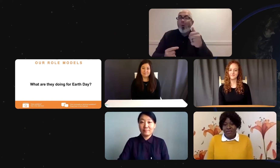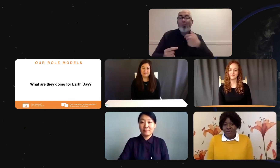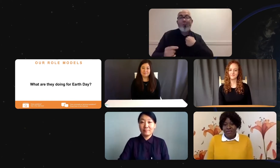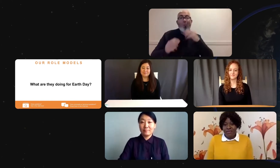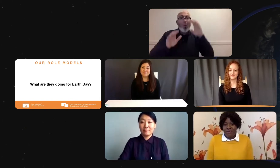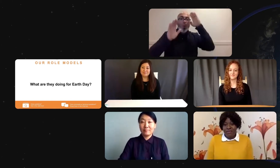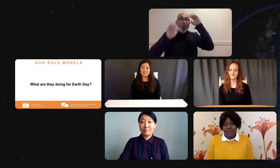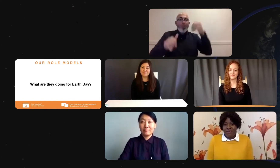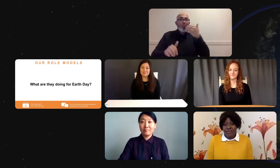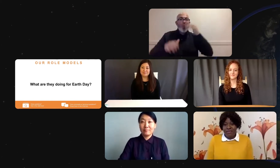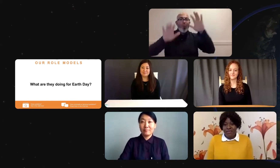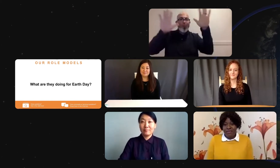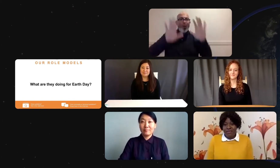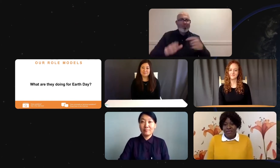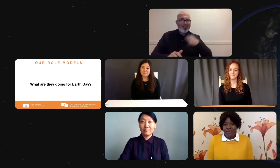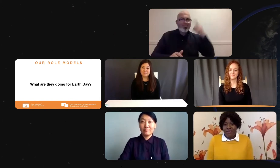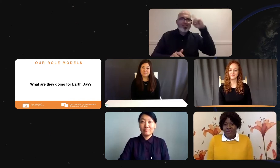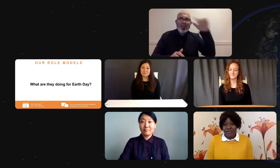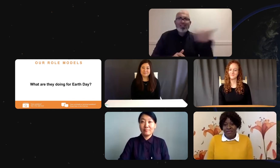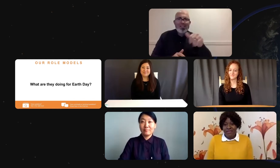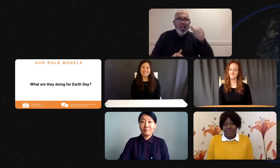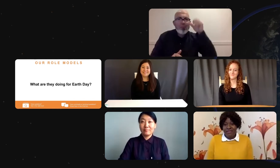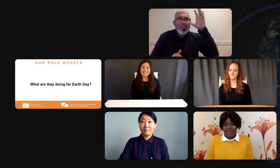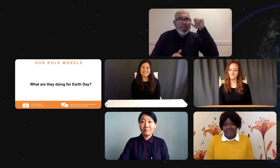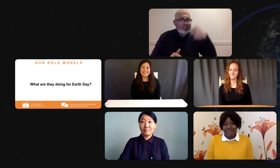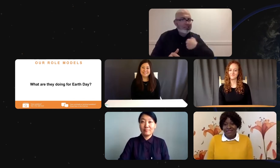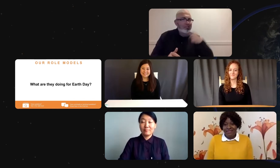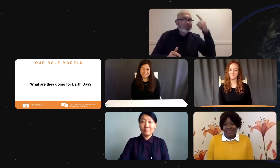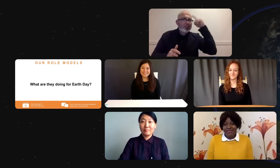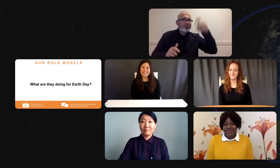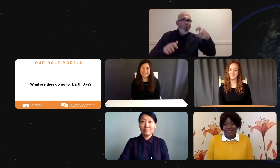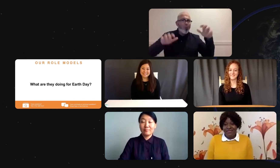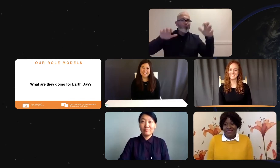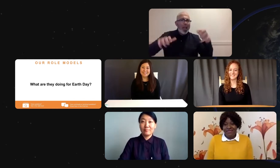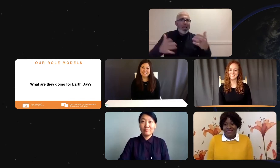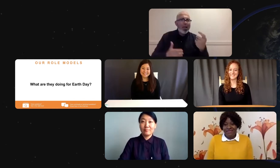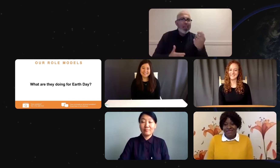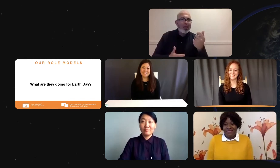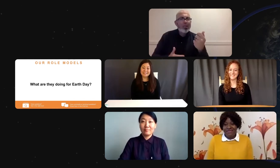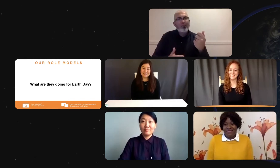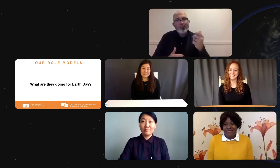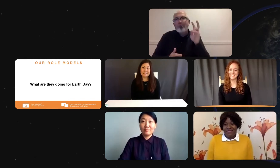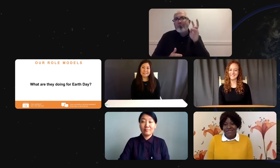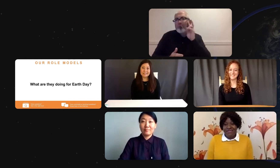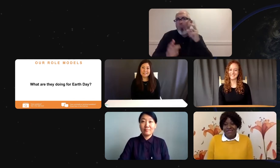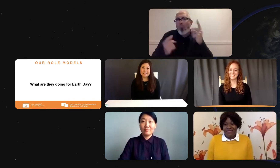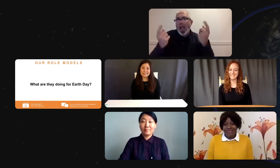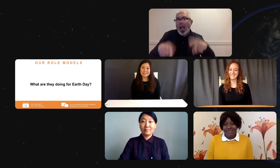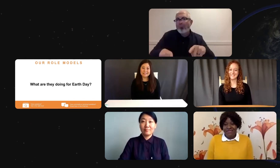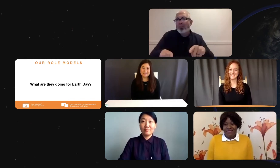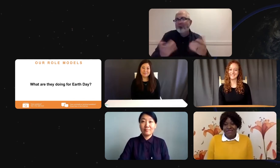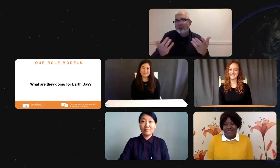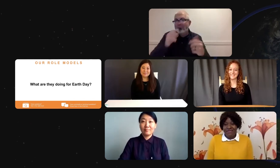So, I hope we have warm weather because, like Alicia, we may have some rain.